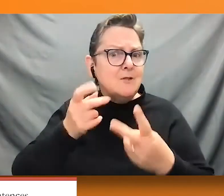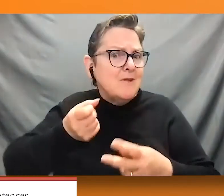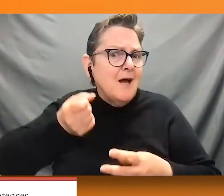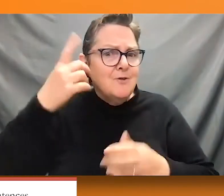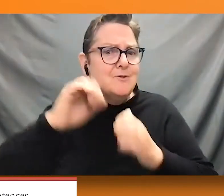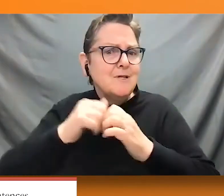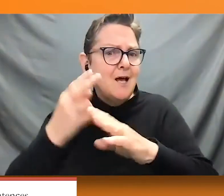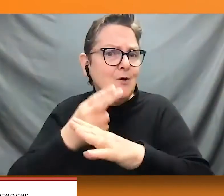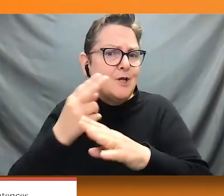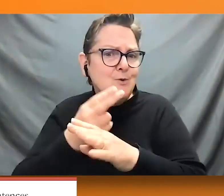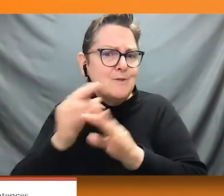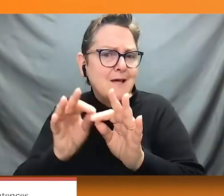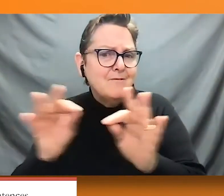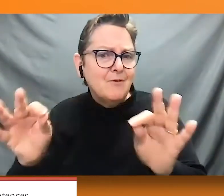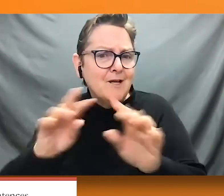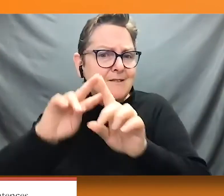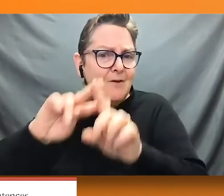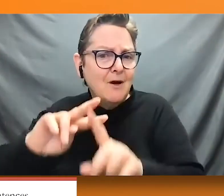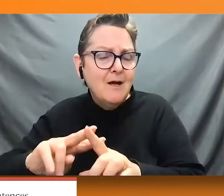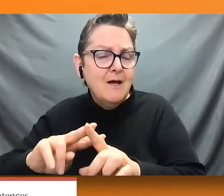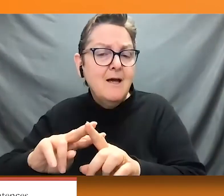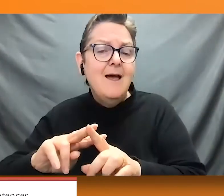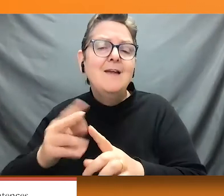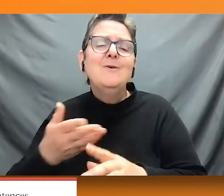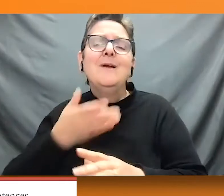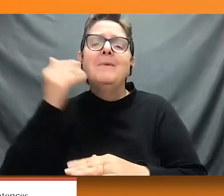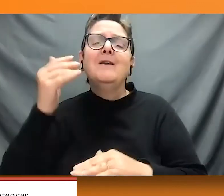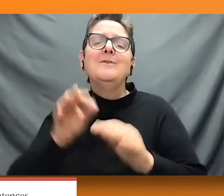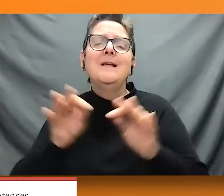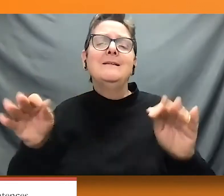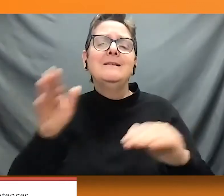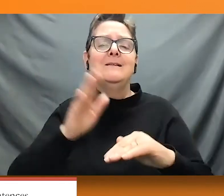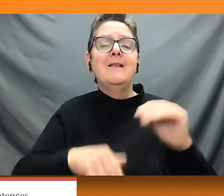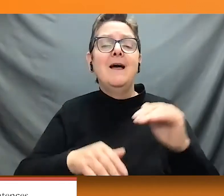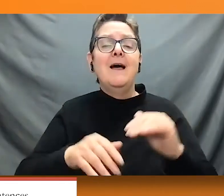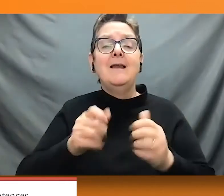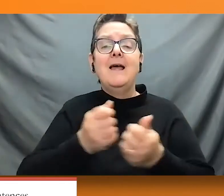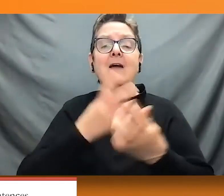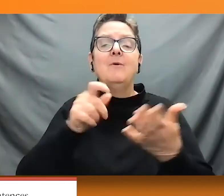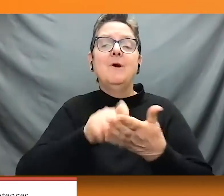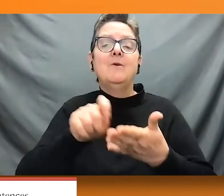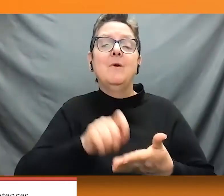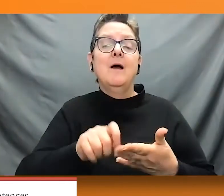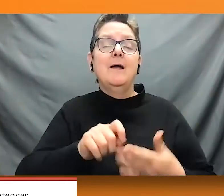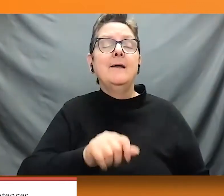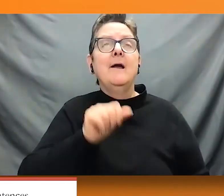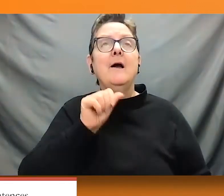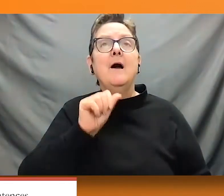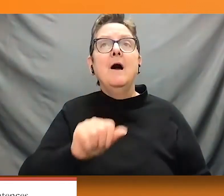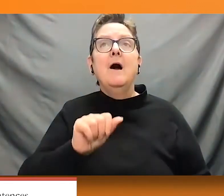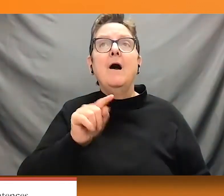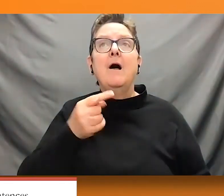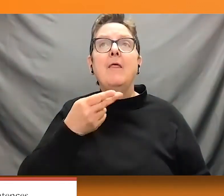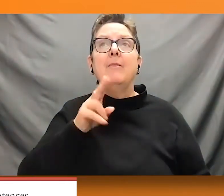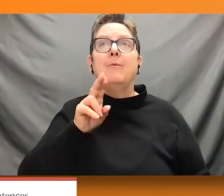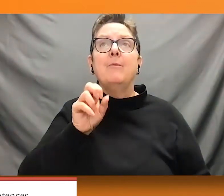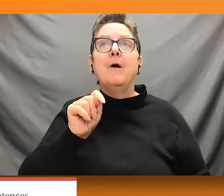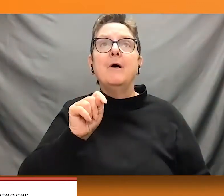lengthy sentences rather than "A thrust fault is a word used in geography."